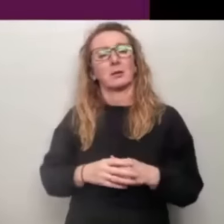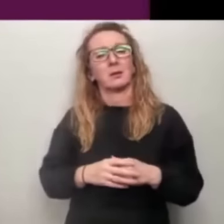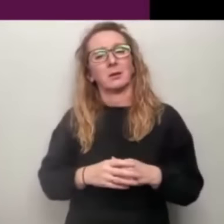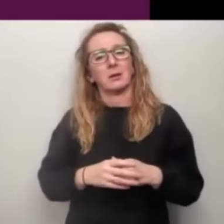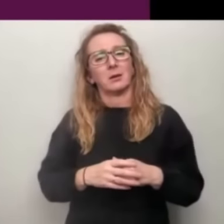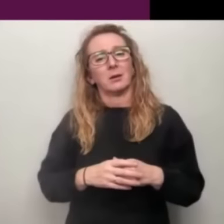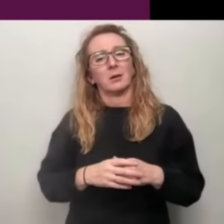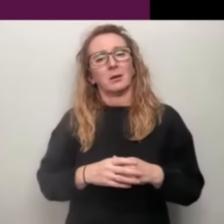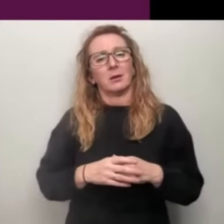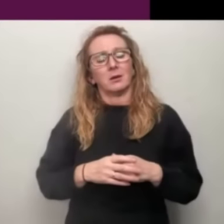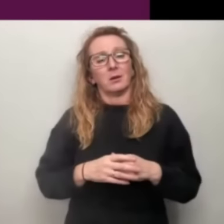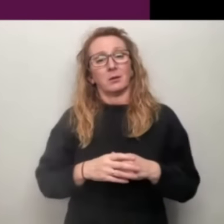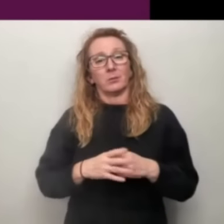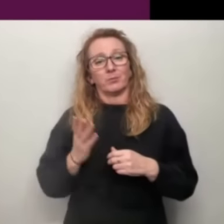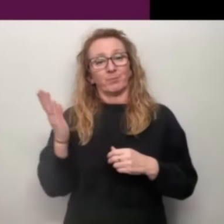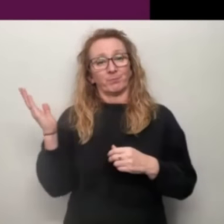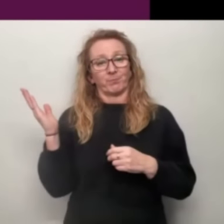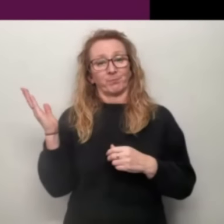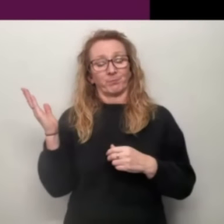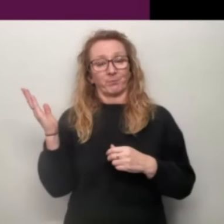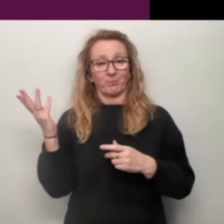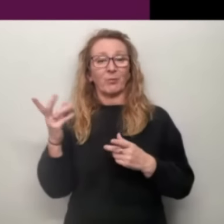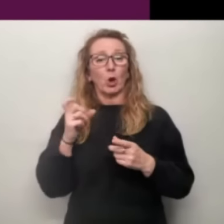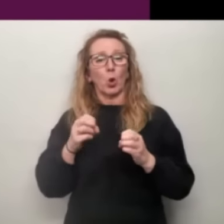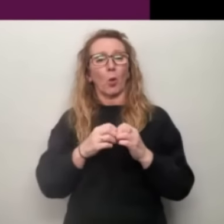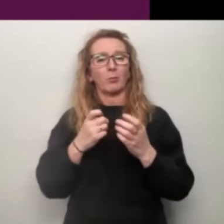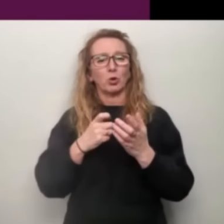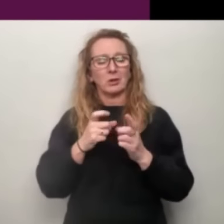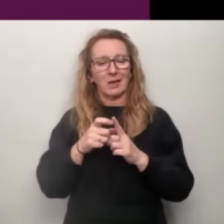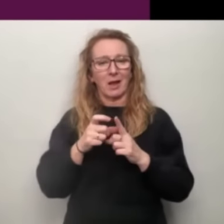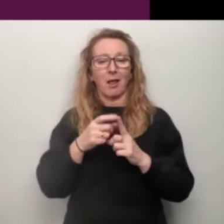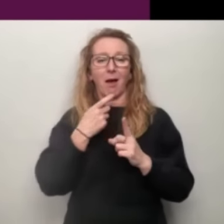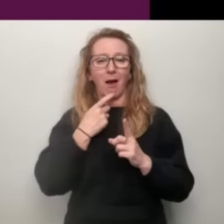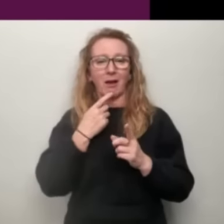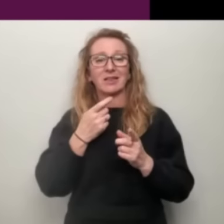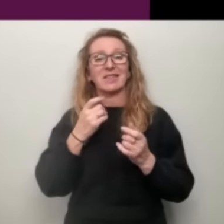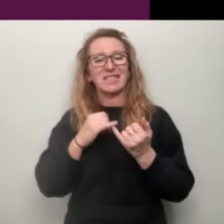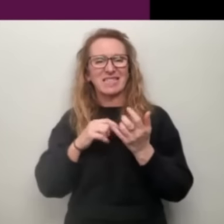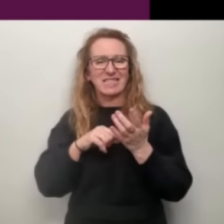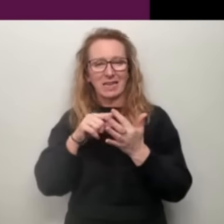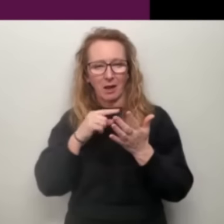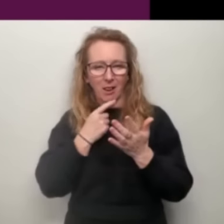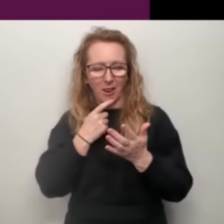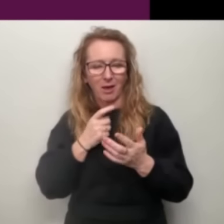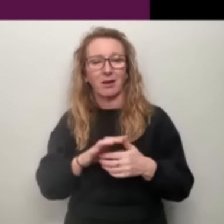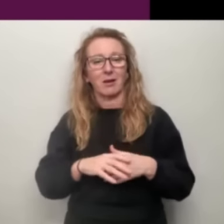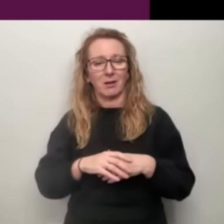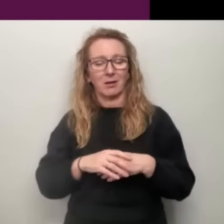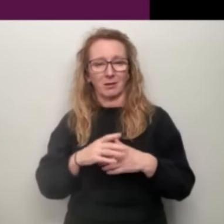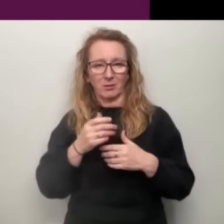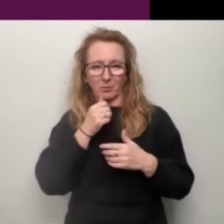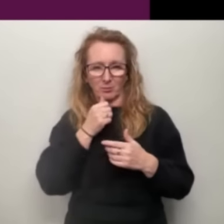At Coalbrookdale, iron and steel were started to be produced in significant quantities and already the area had a reputation for innovation.